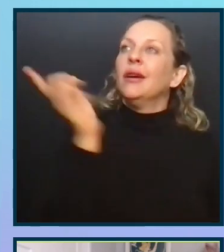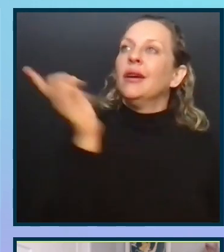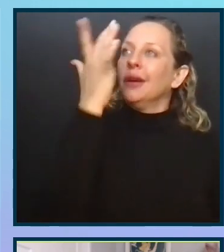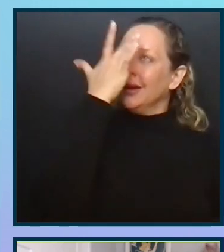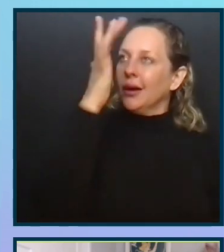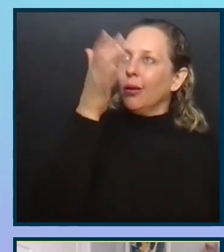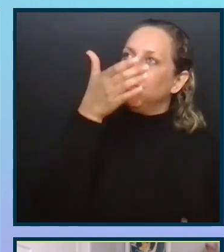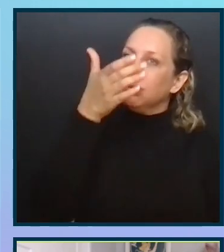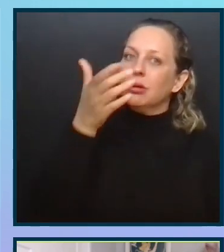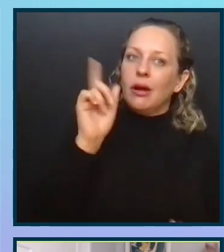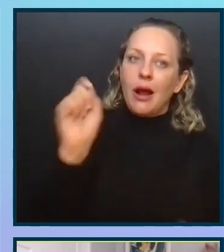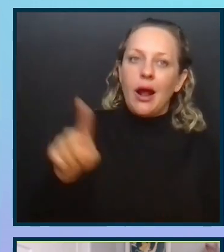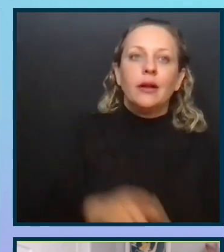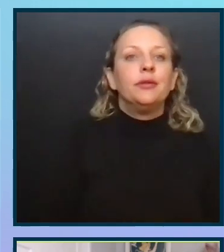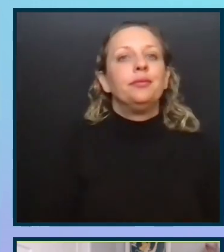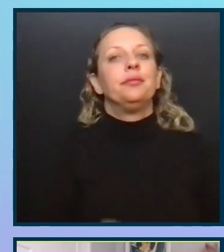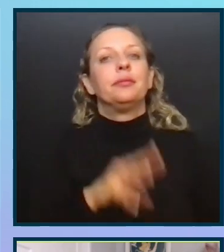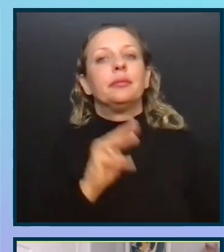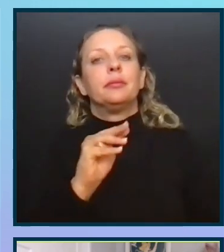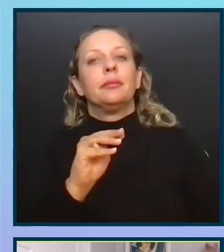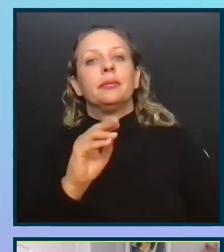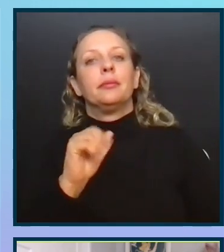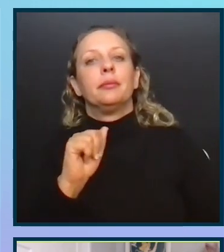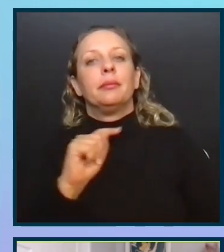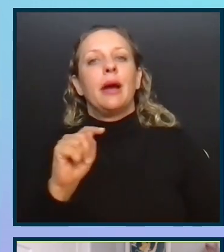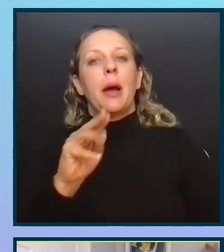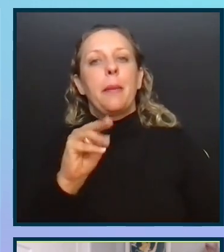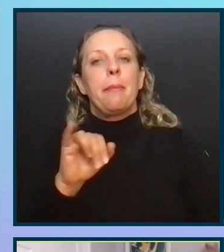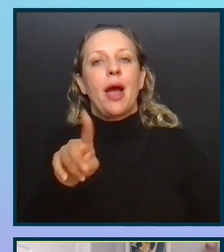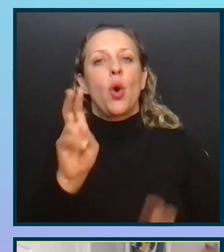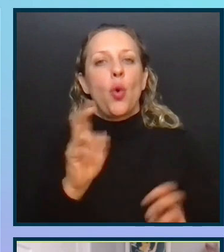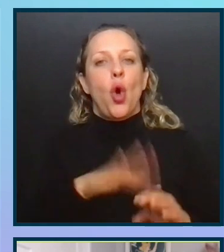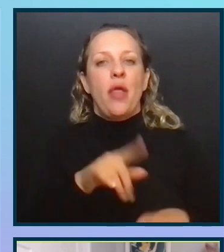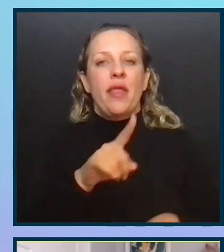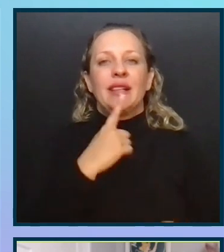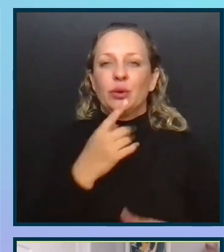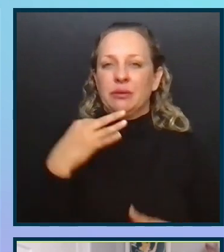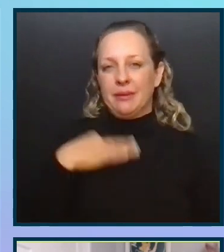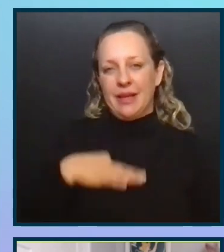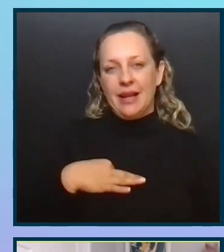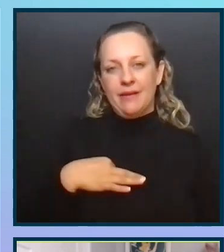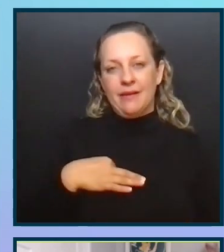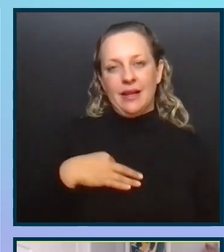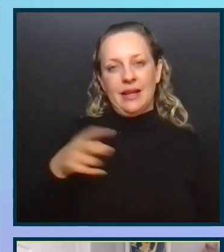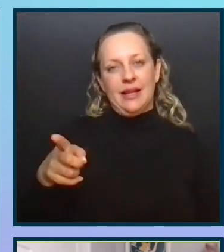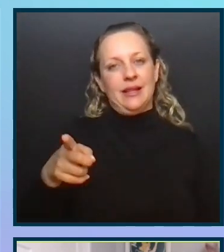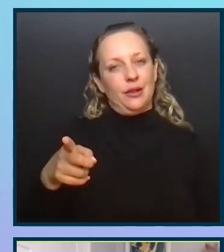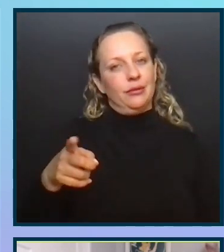Matt May's quote on this is very helpful. Basically, Matt May has been known to say